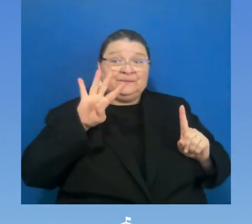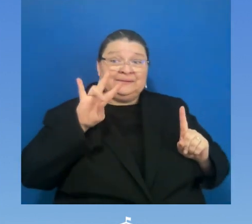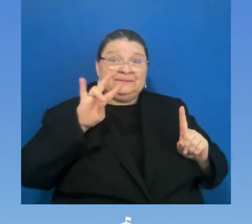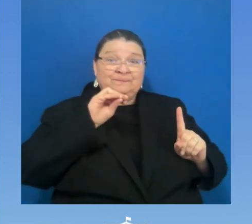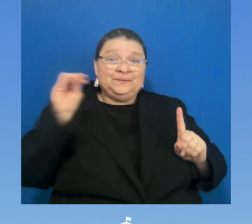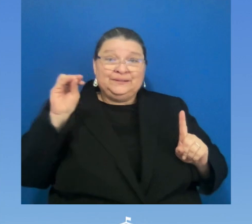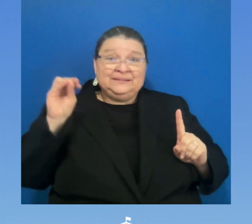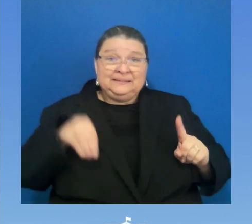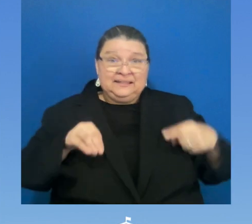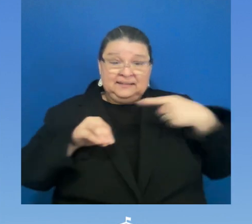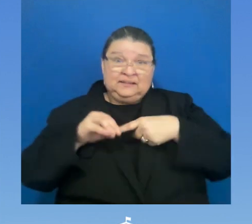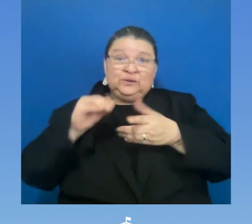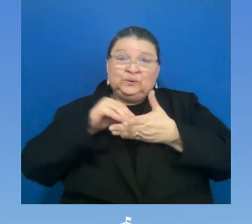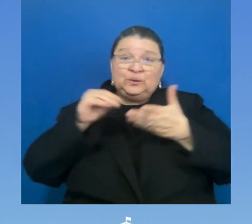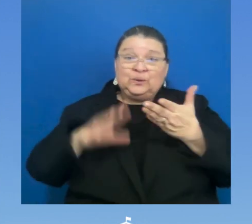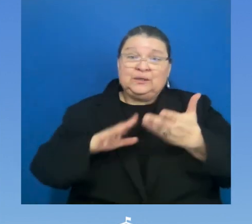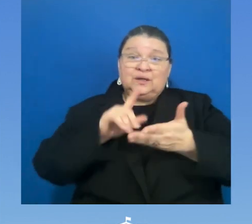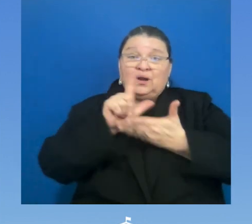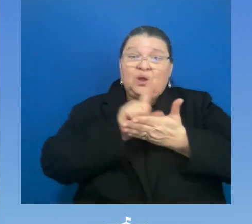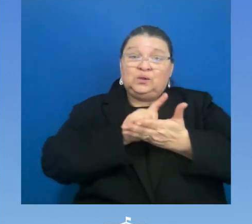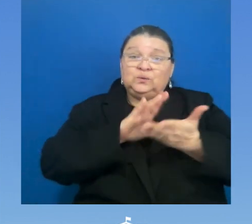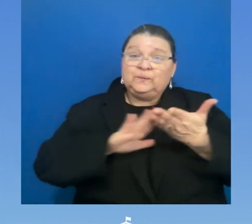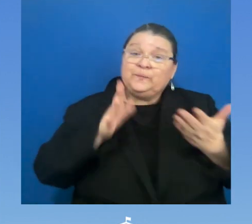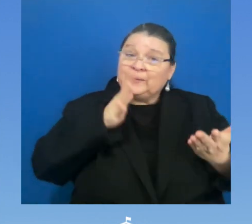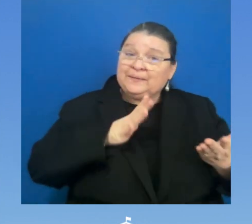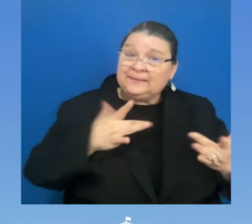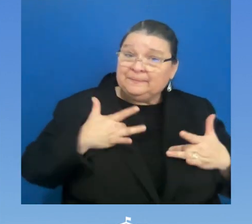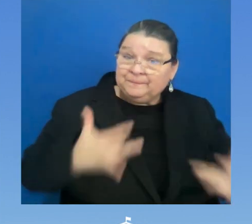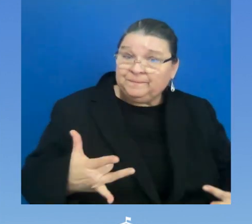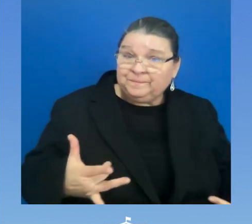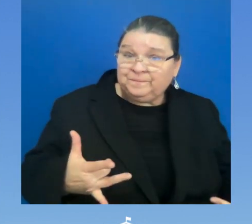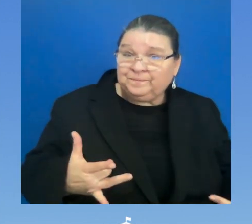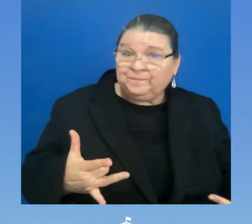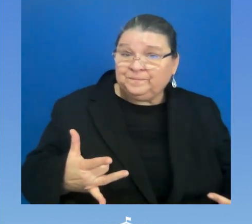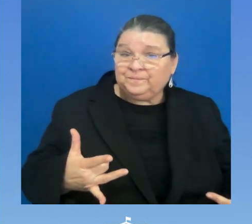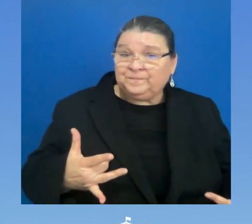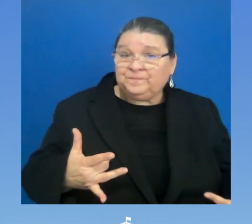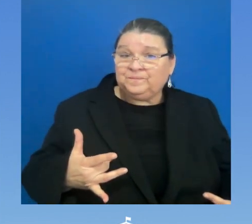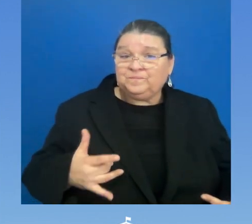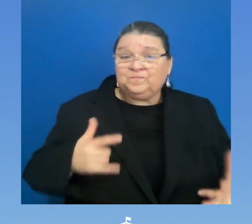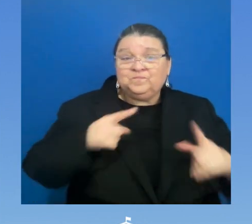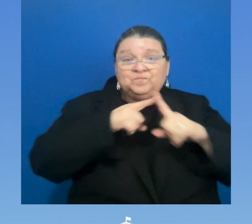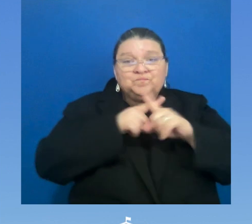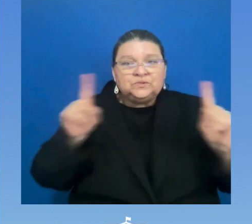But just 17 percent of equity partners at the nation's top law firms.